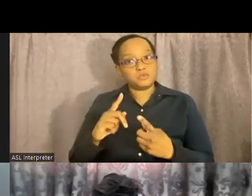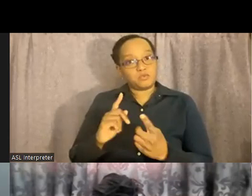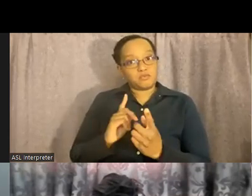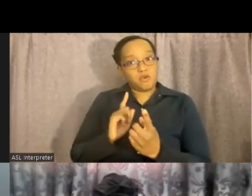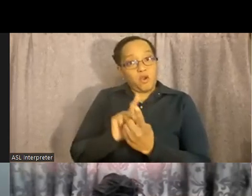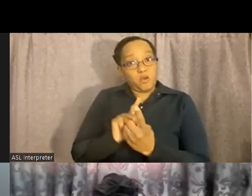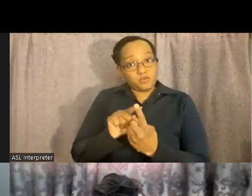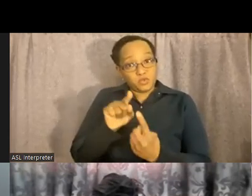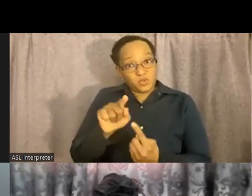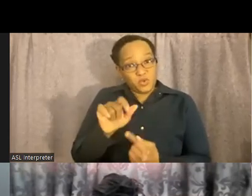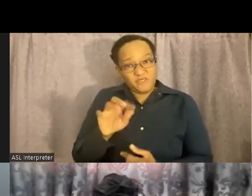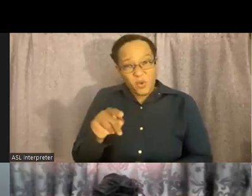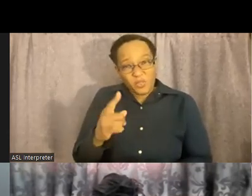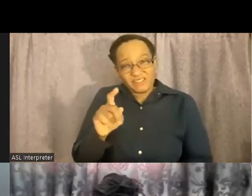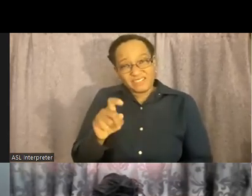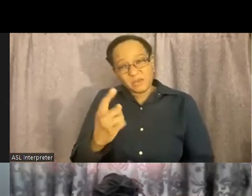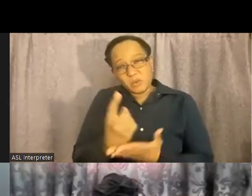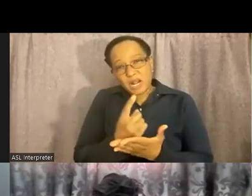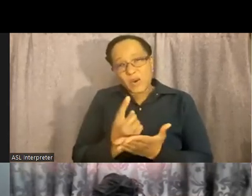one or two hours.